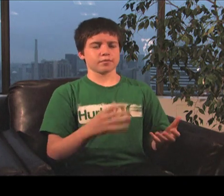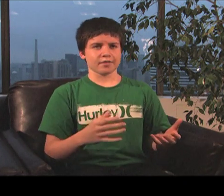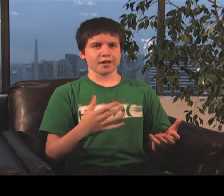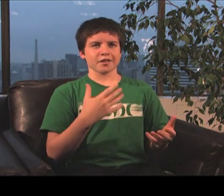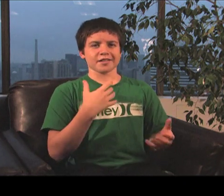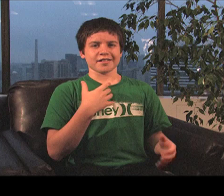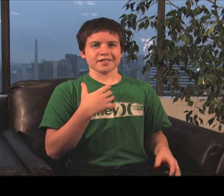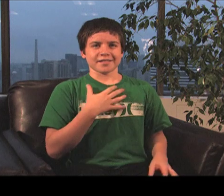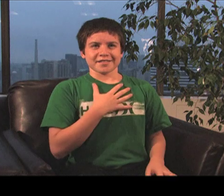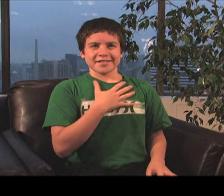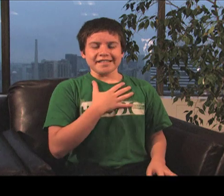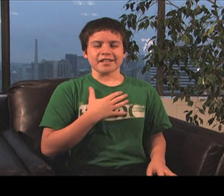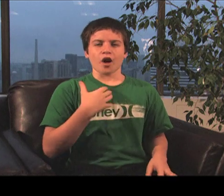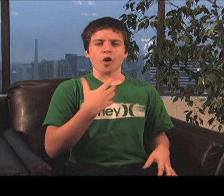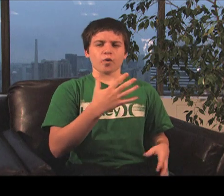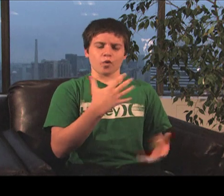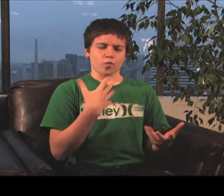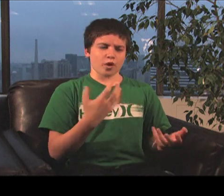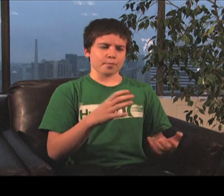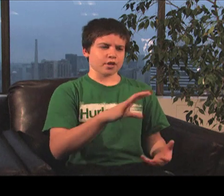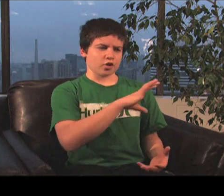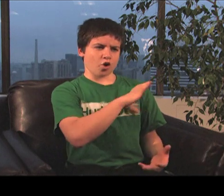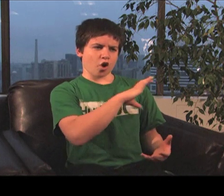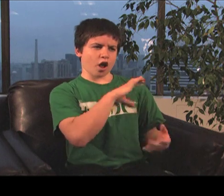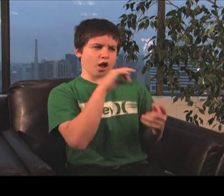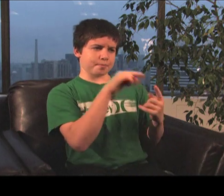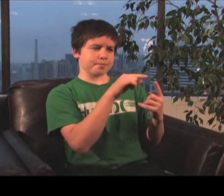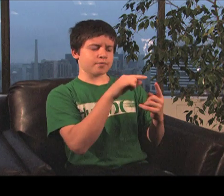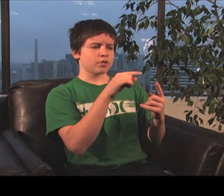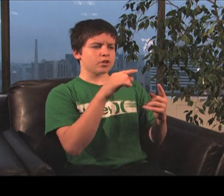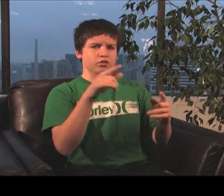As I said, I've always wanted to be a police officer.